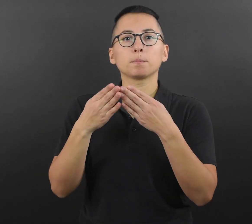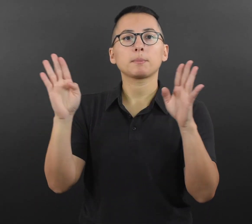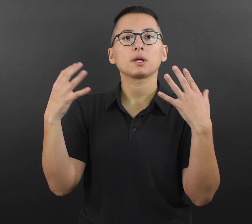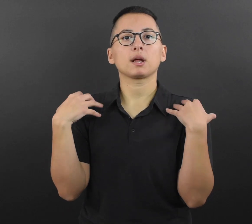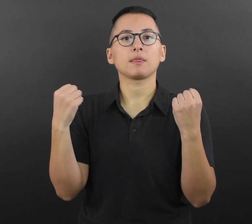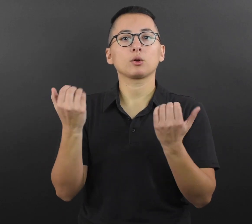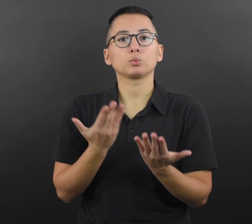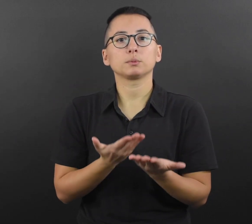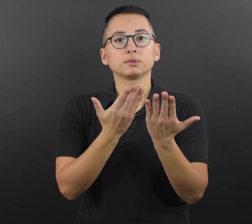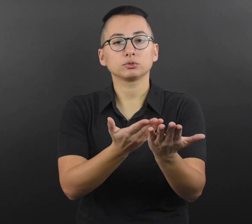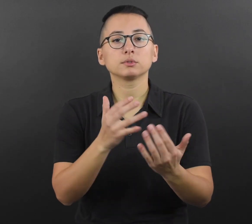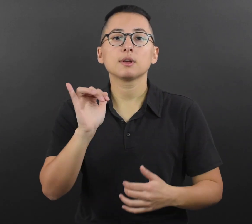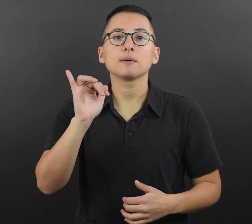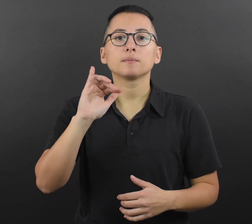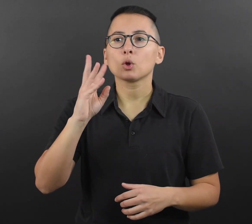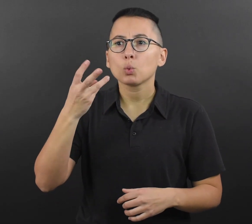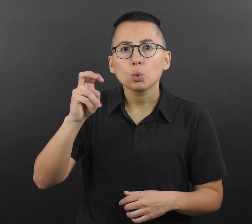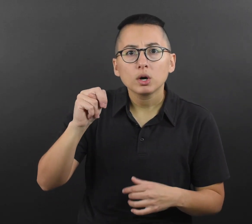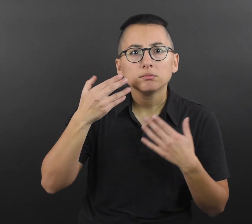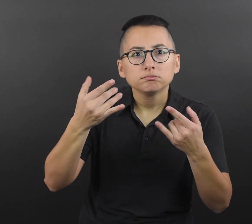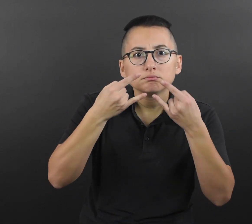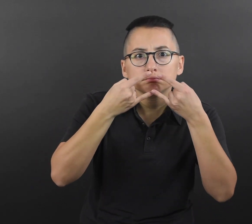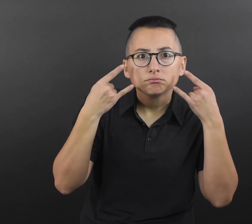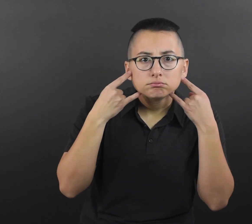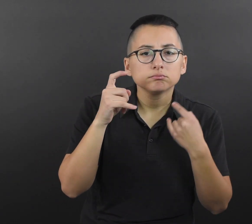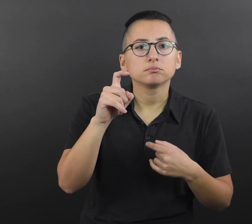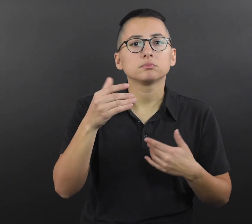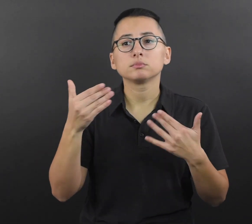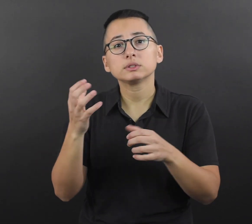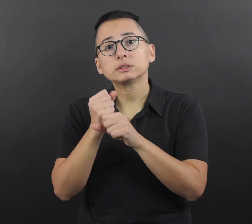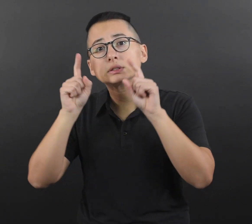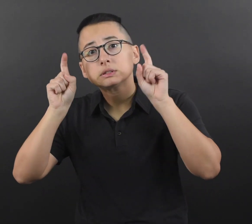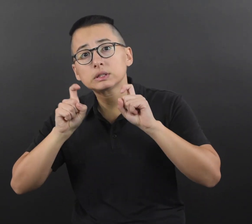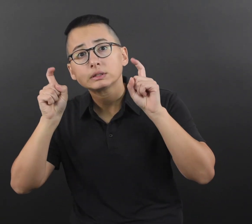who are fully vaccinated should follow current public health recommendations for when to wear